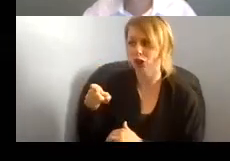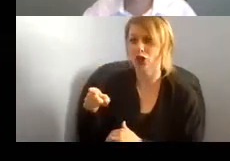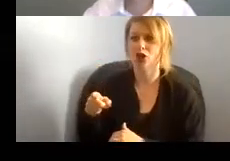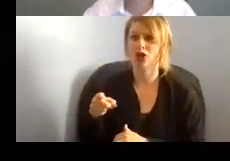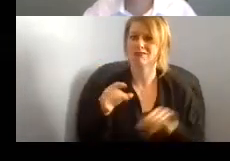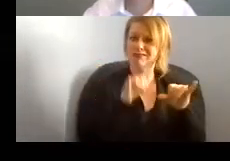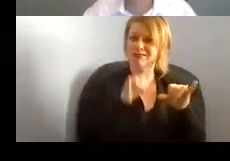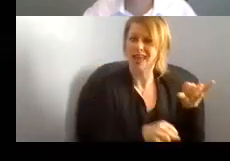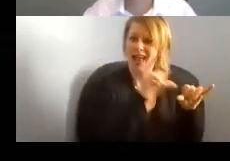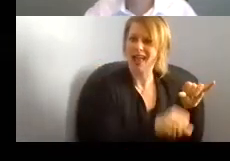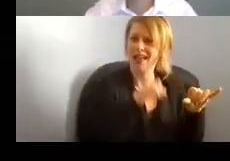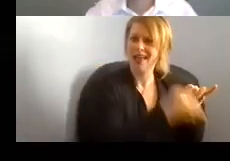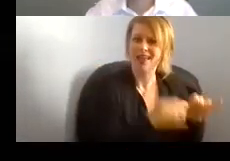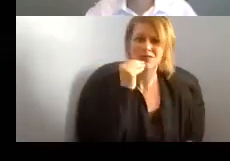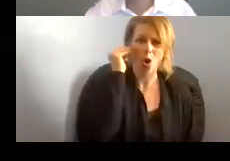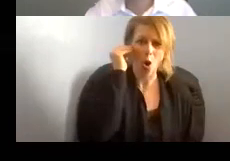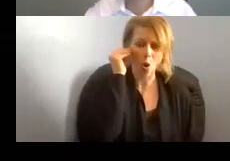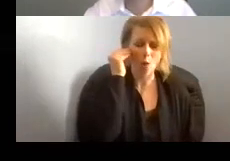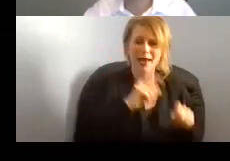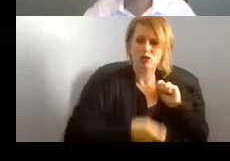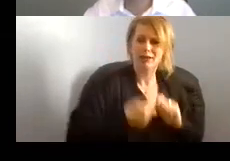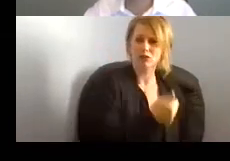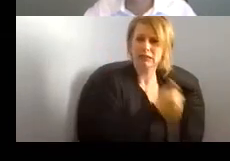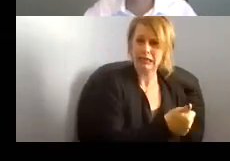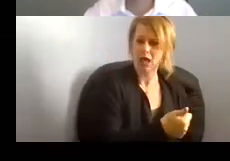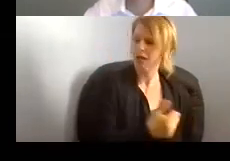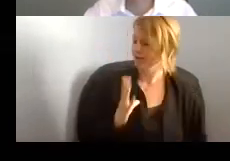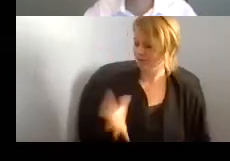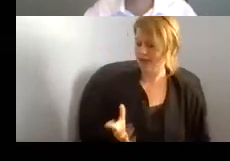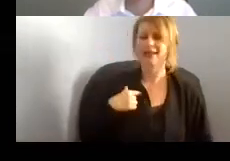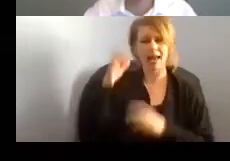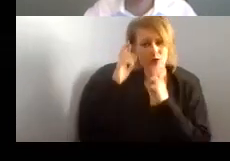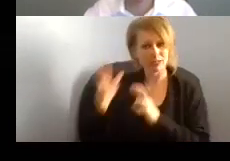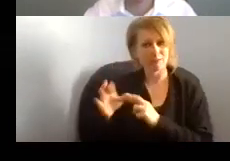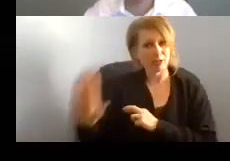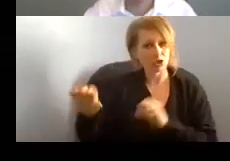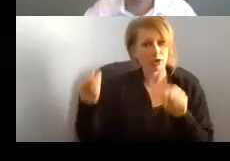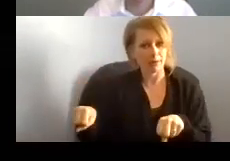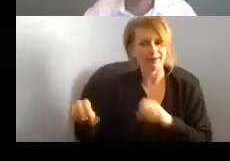the educational content. You know, I’m going to respect her ability to tell me the level that she’s able to participate.